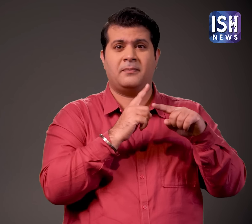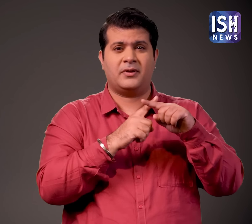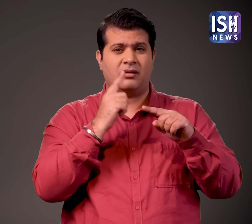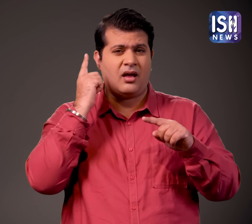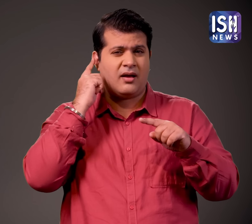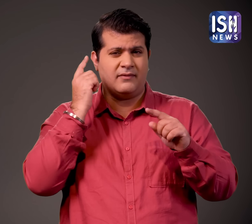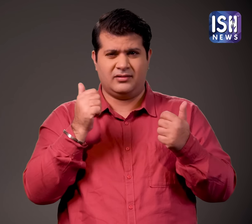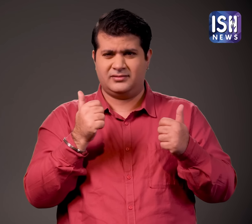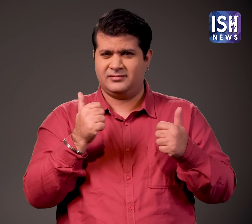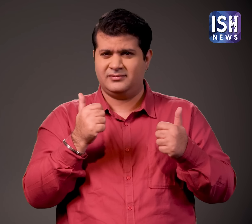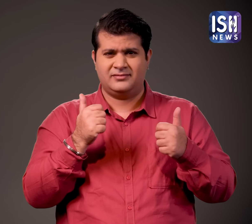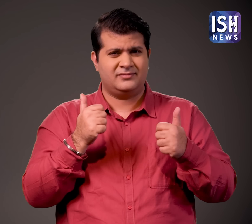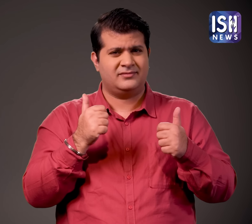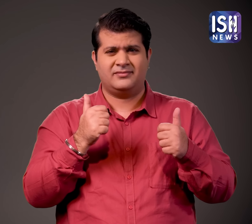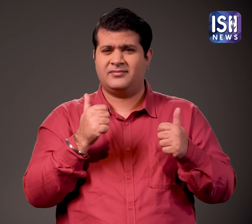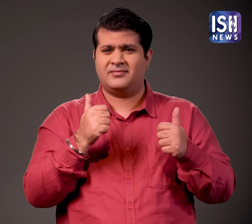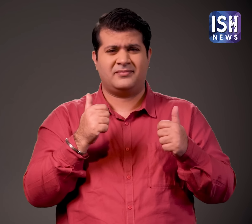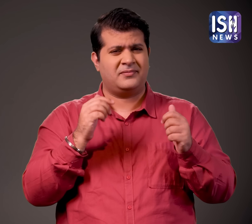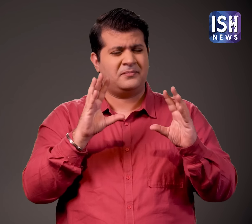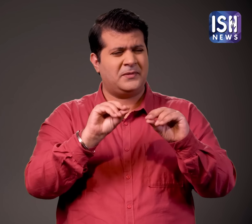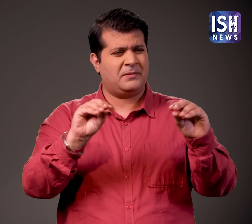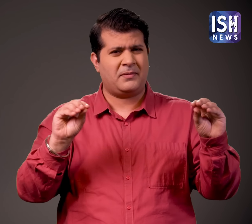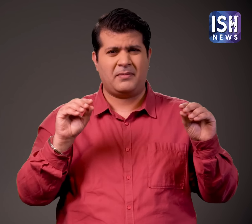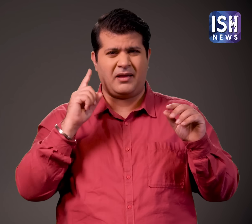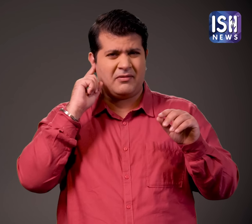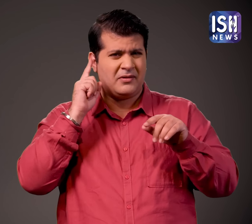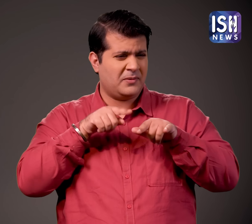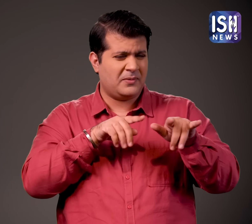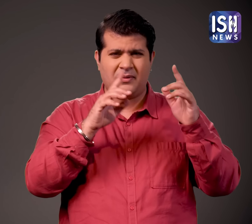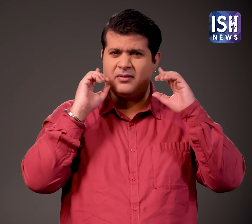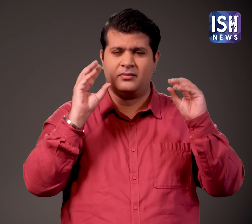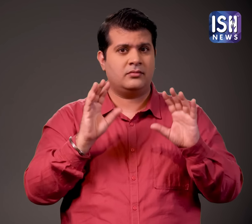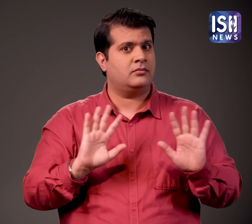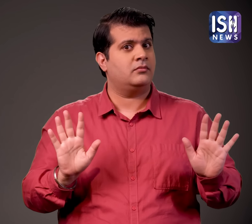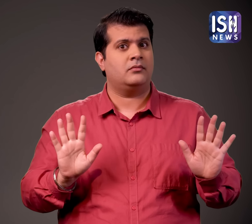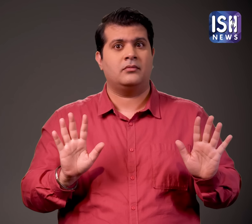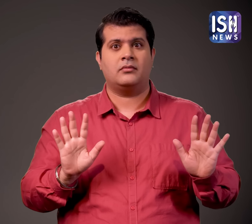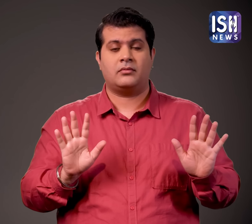They did not make any sound.